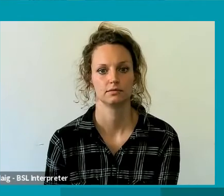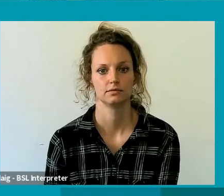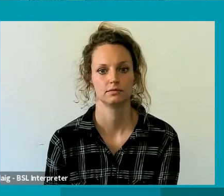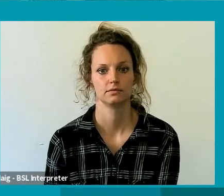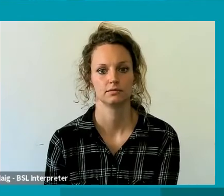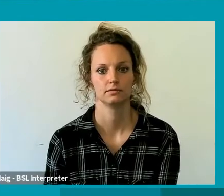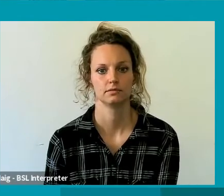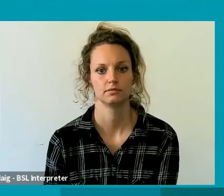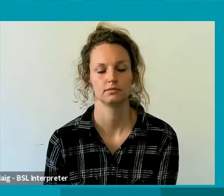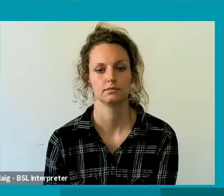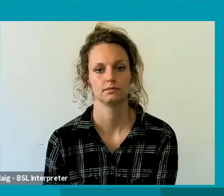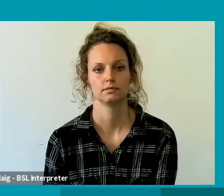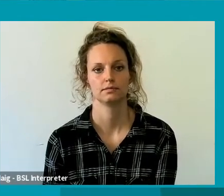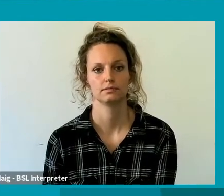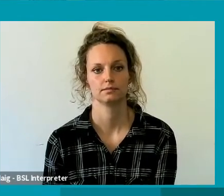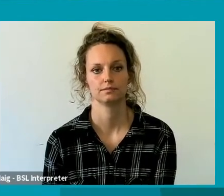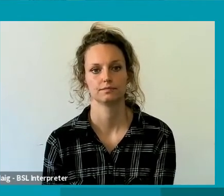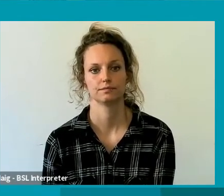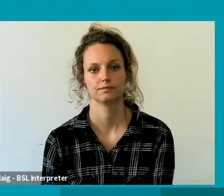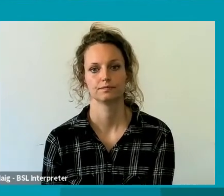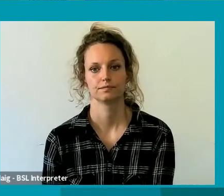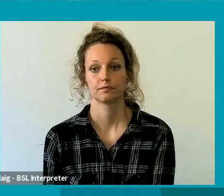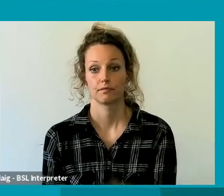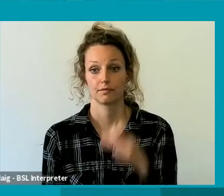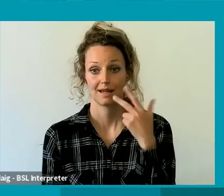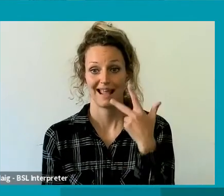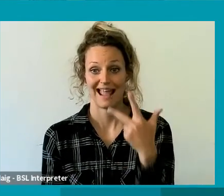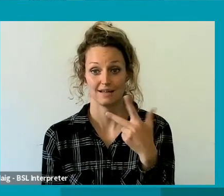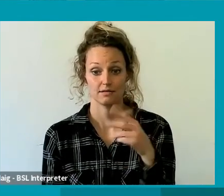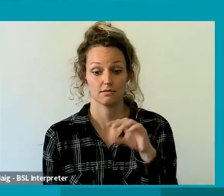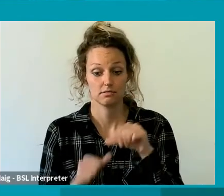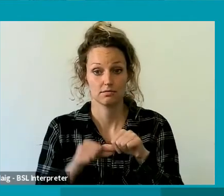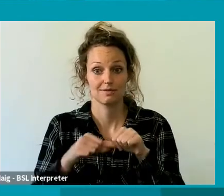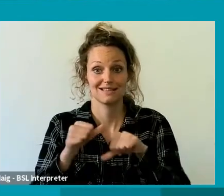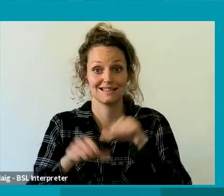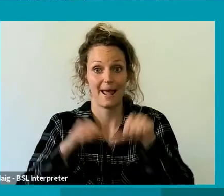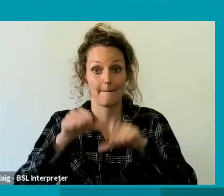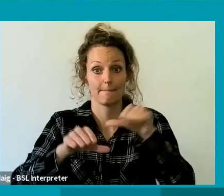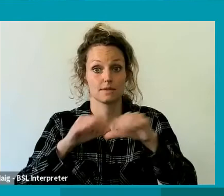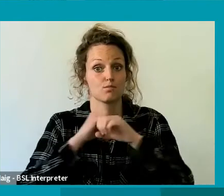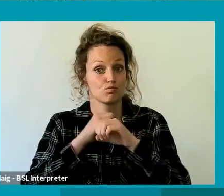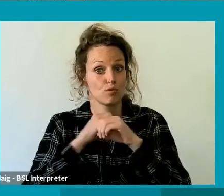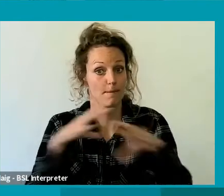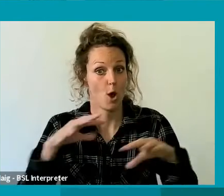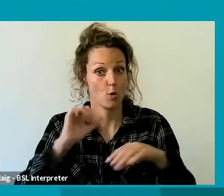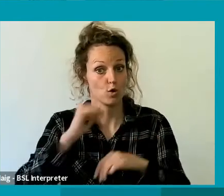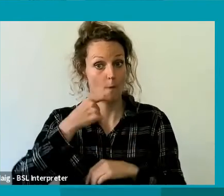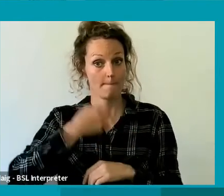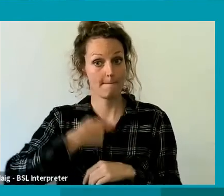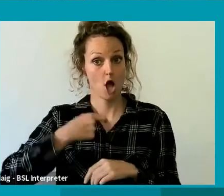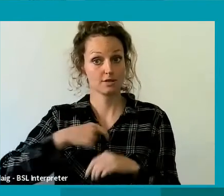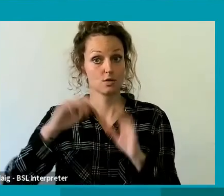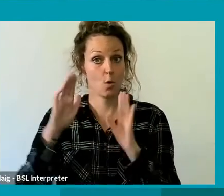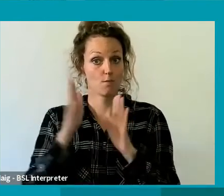There are eight further steps that you can take to help promote your personal brand across LinkedIn.